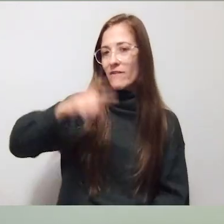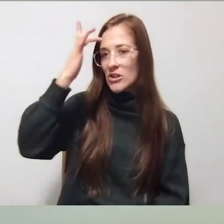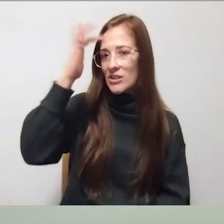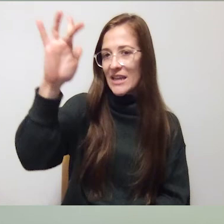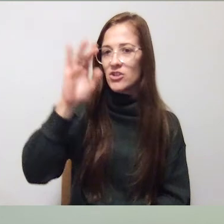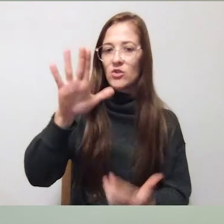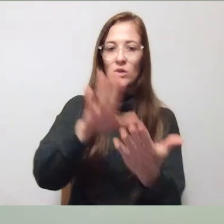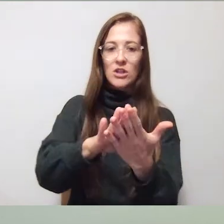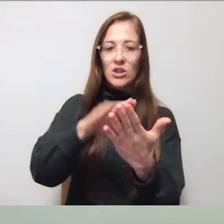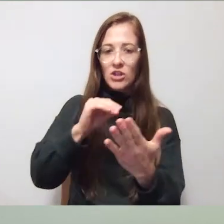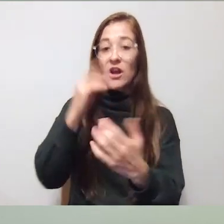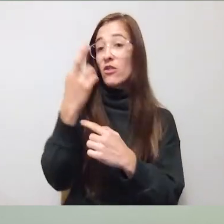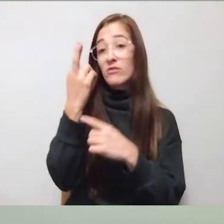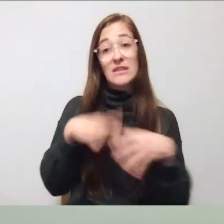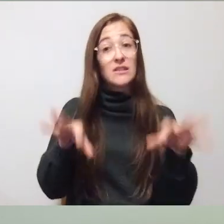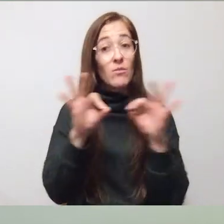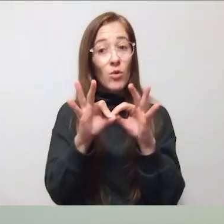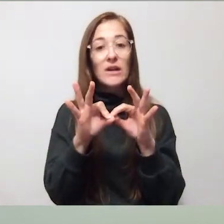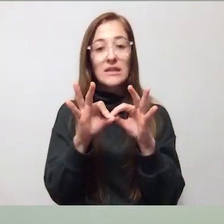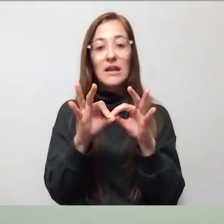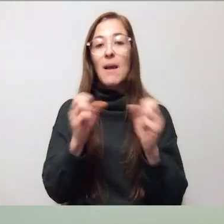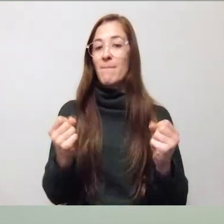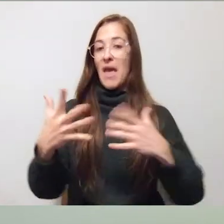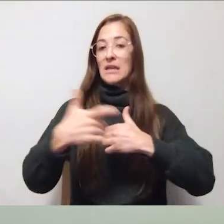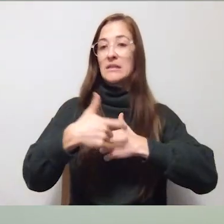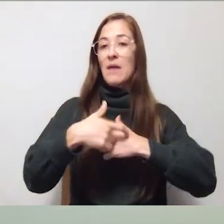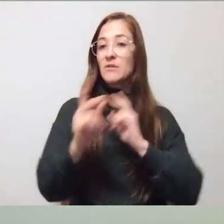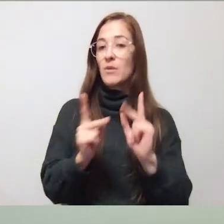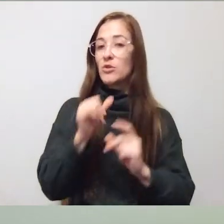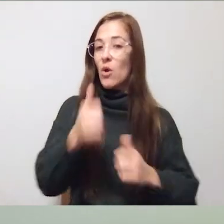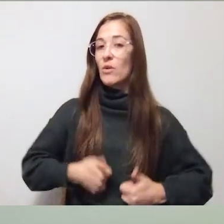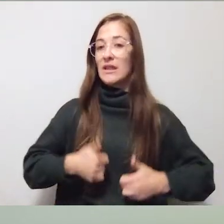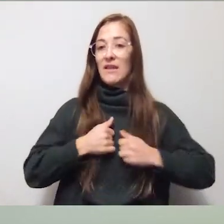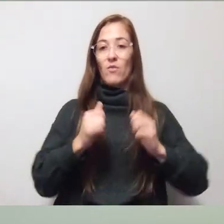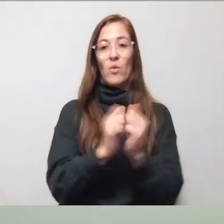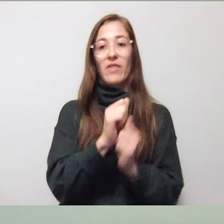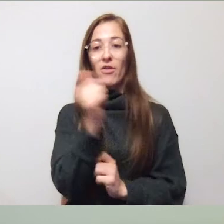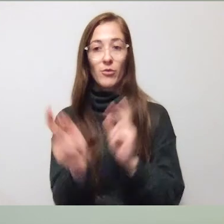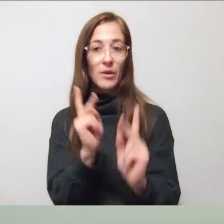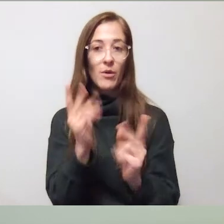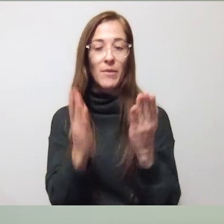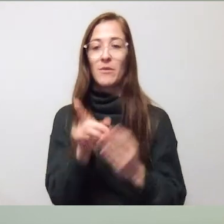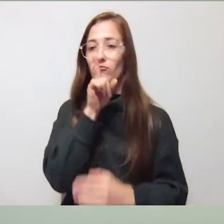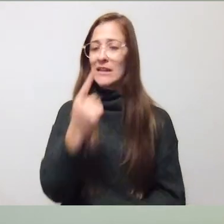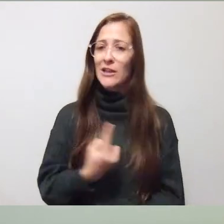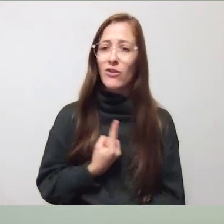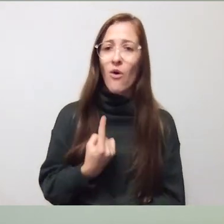The reason this is so important is, you know, many times people don't live with other individuals. They might be very, very lonely, not see anybody.